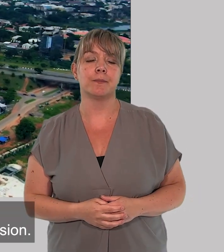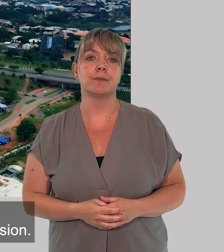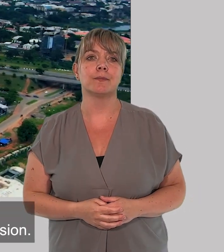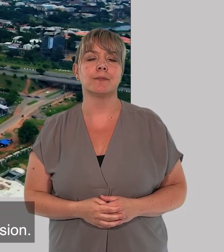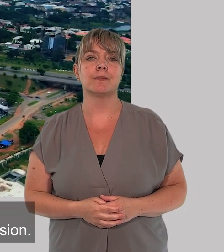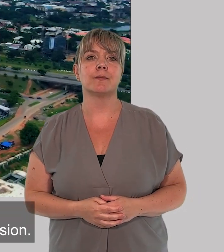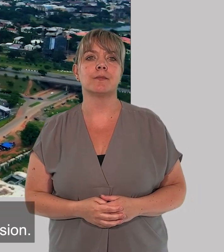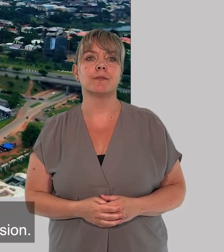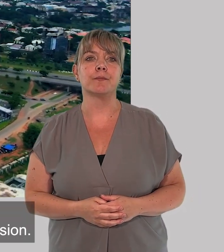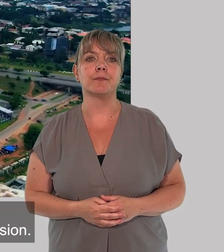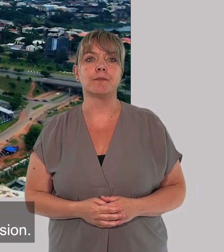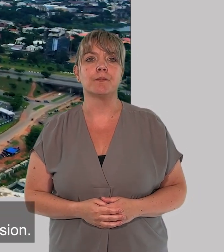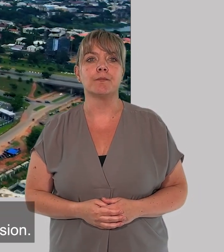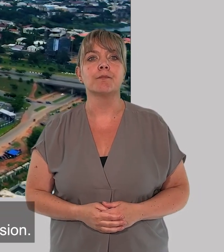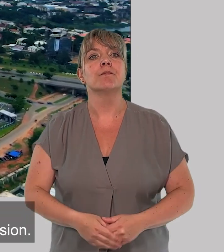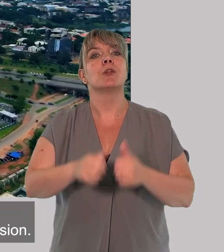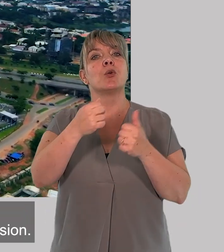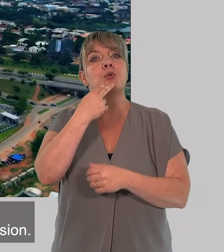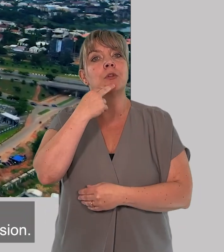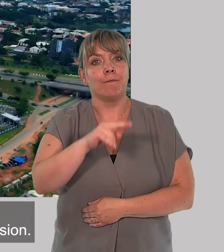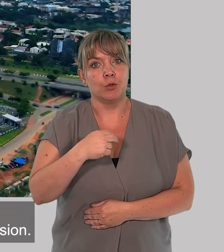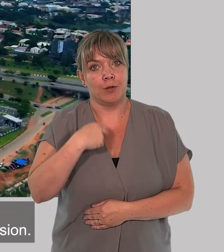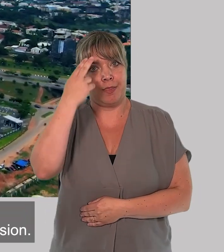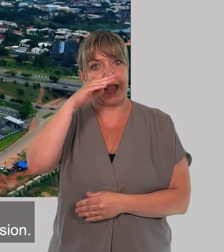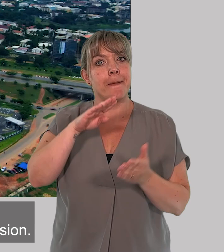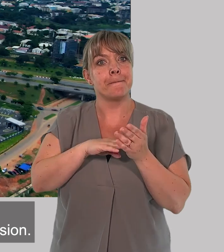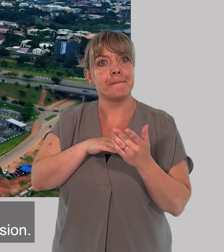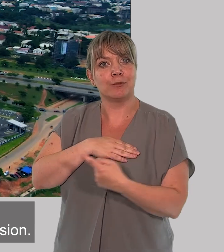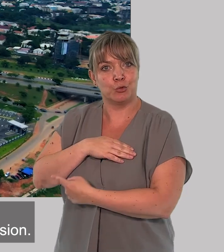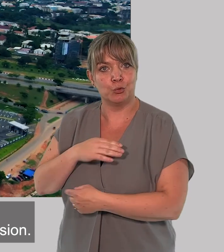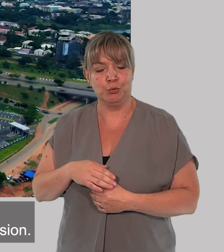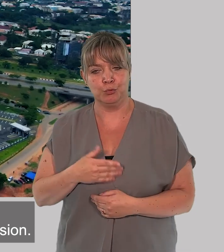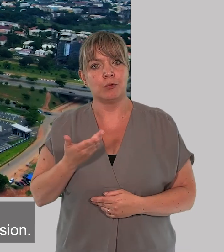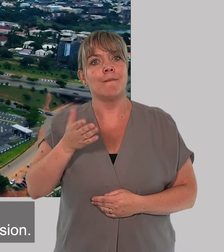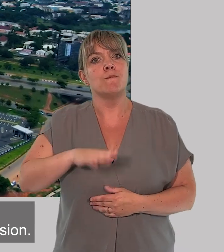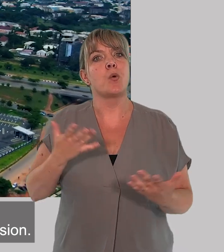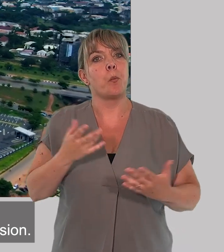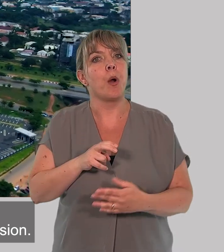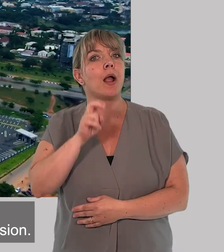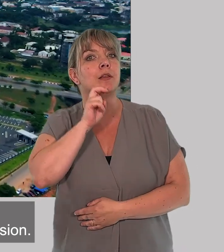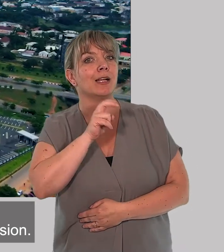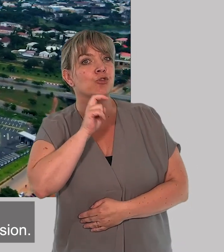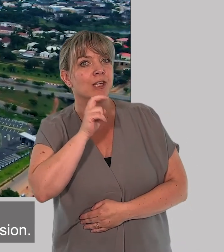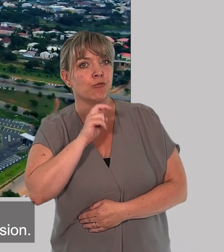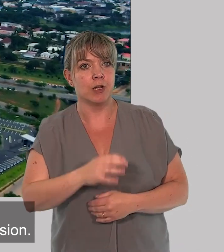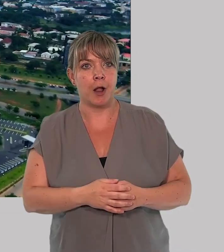Good afternoon, everyone. My name is Mashood, from Nigeria, and I'm a clinical pharmacist by profession.